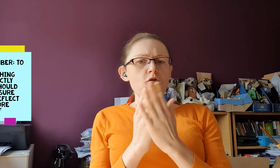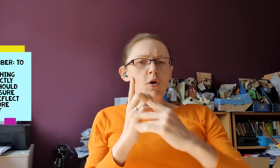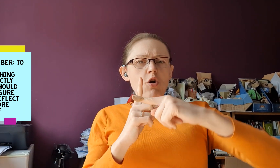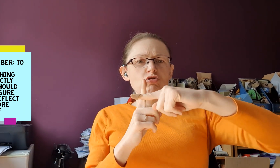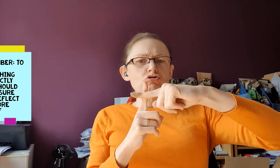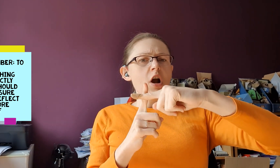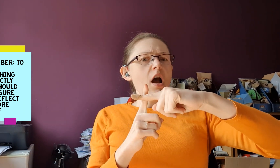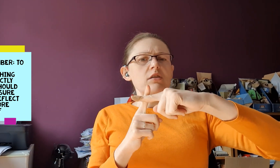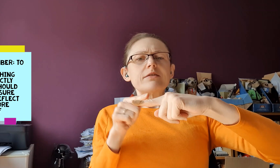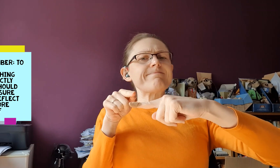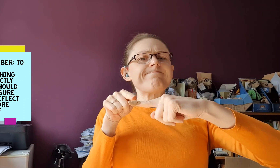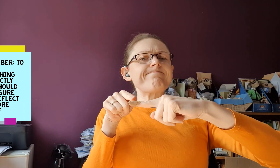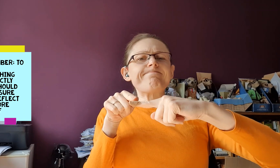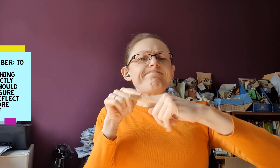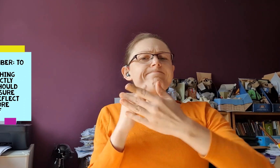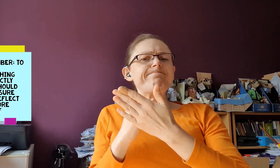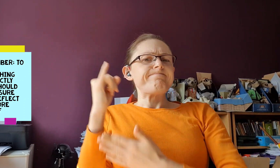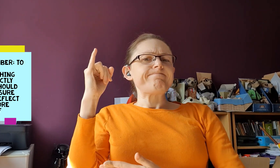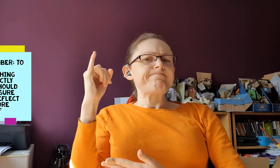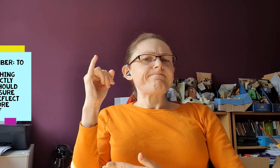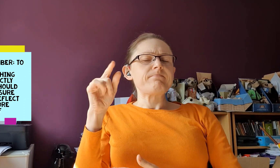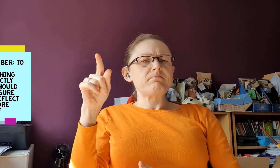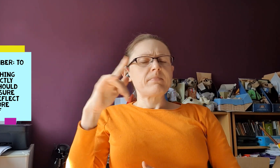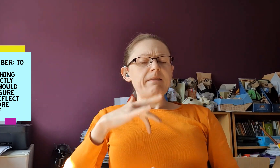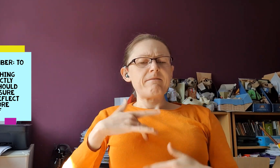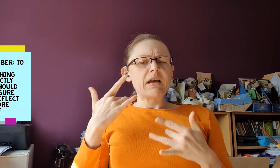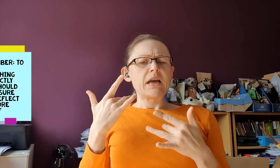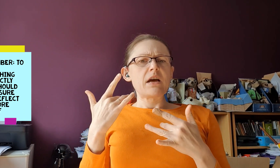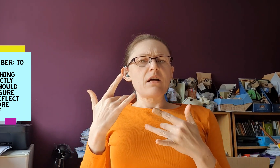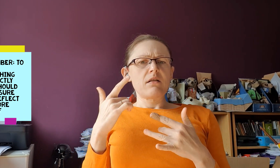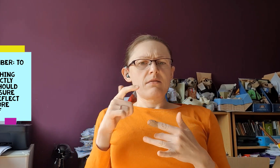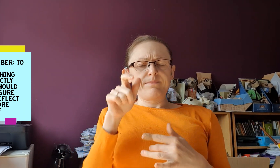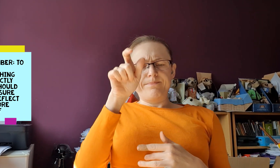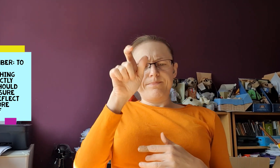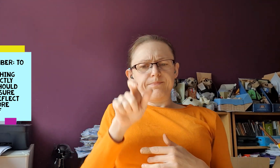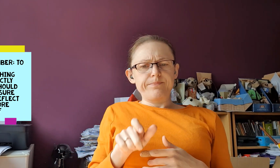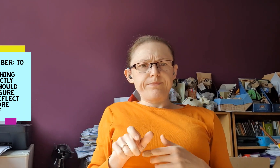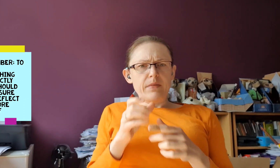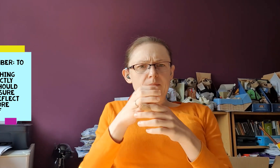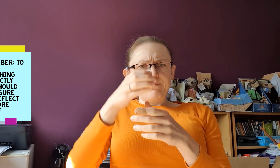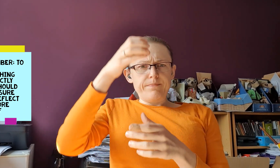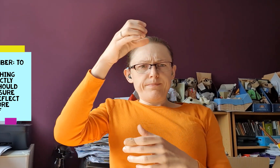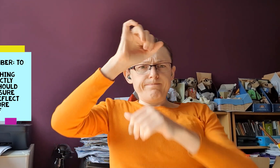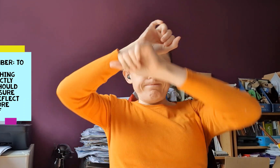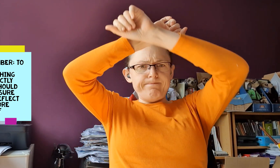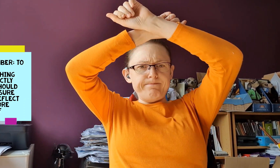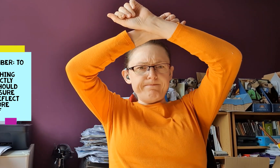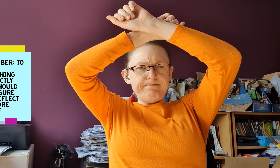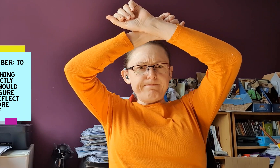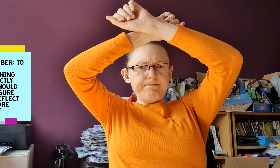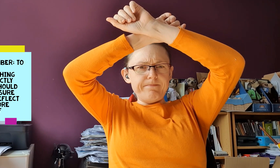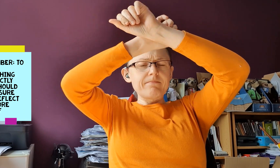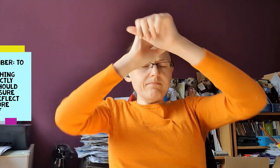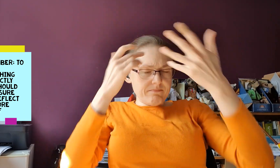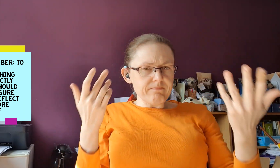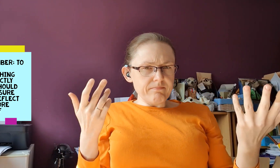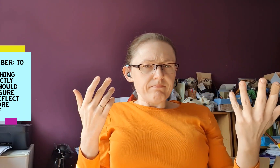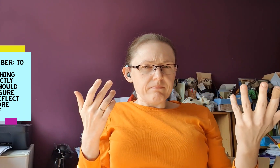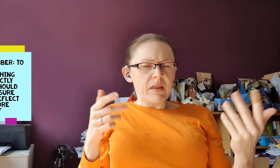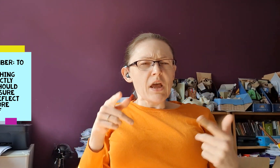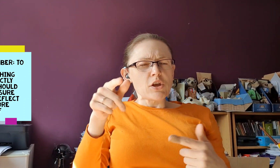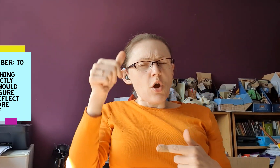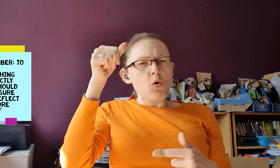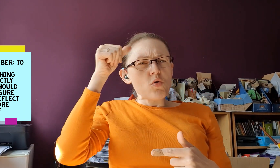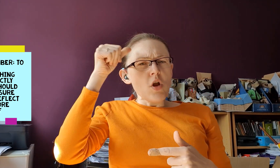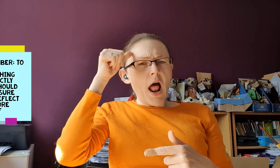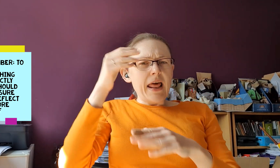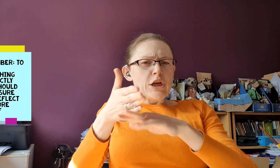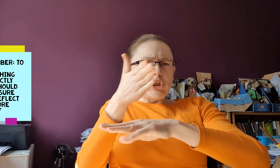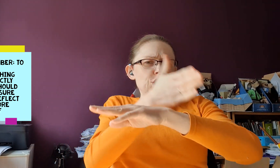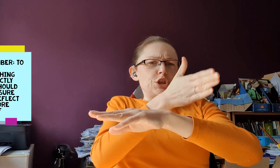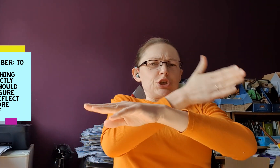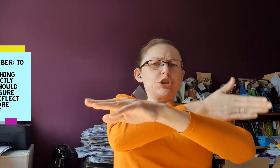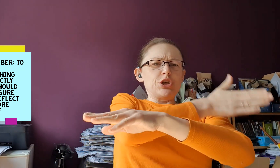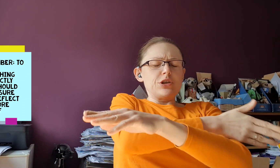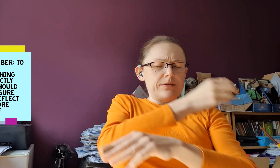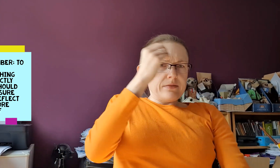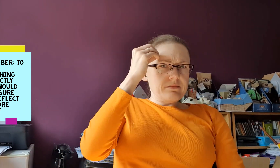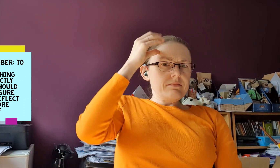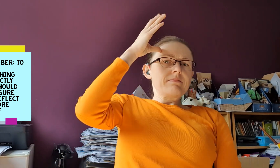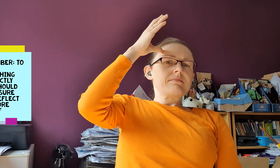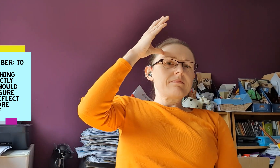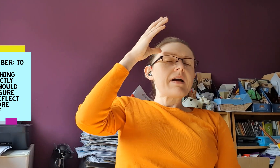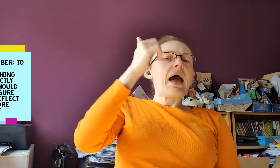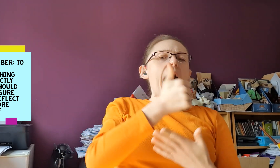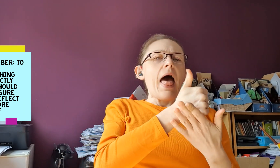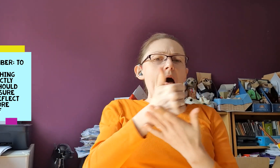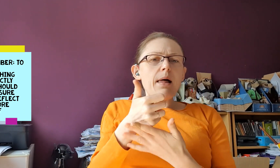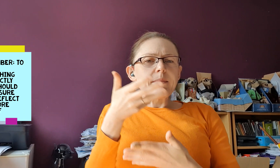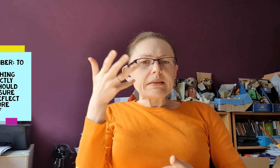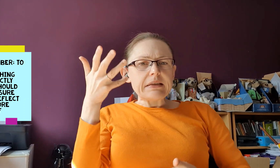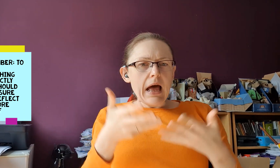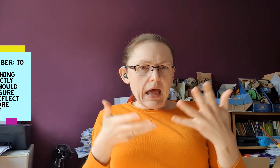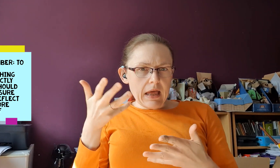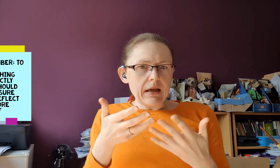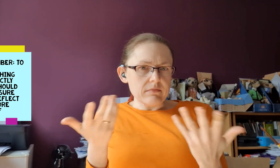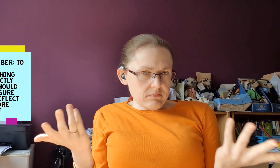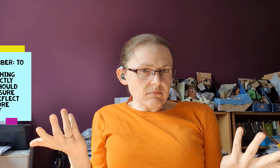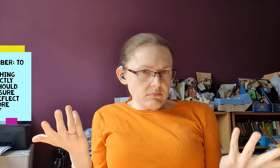Background knowledge helps one understand how to sign something.